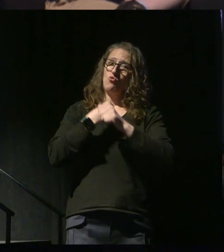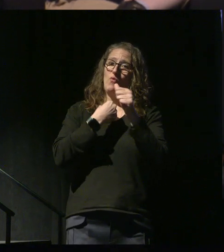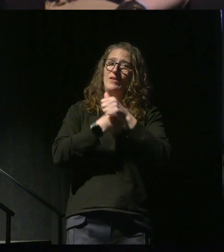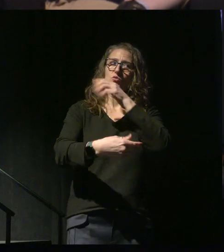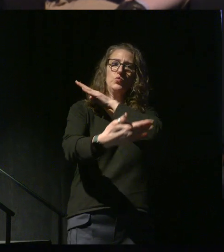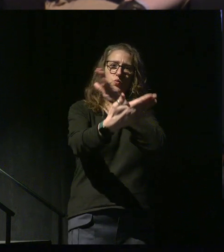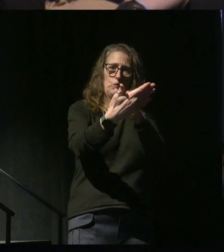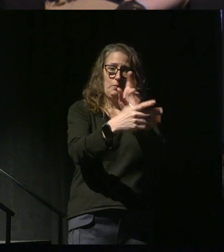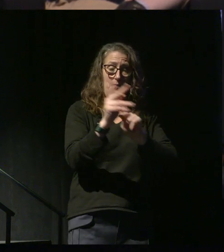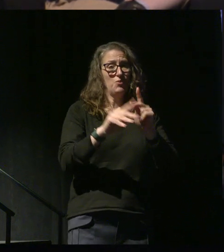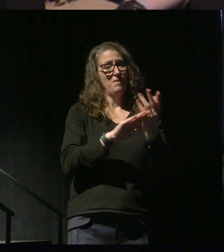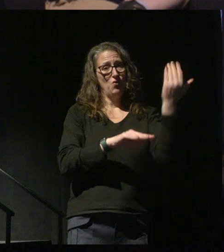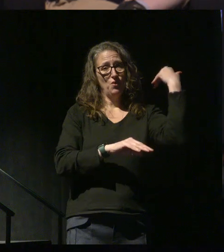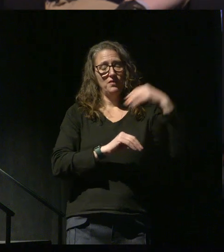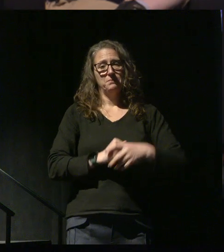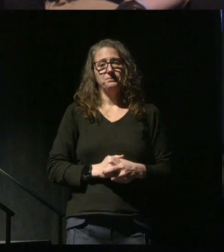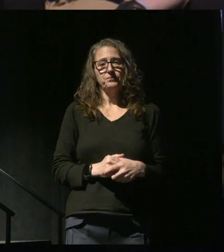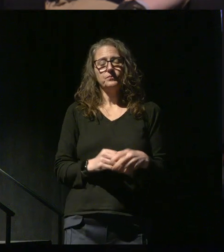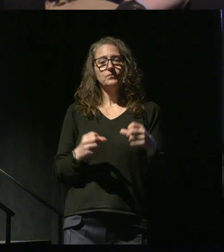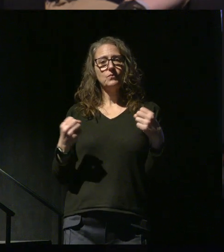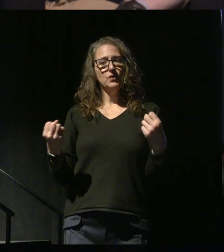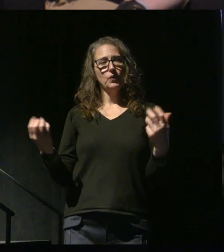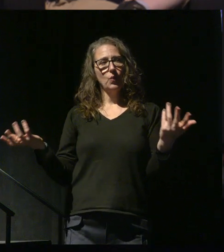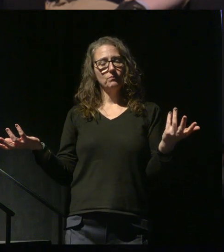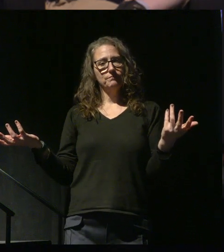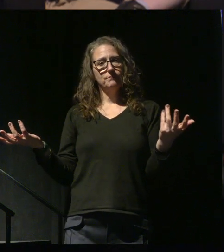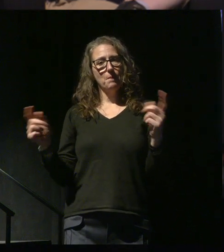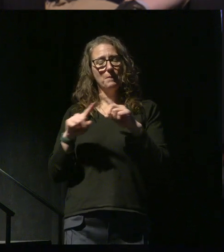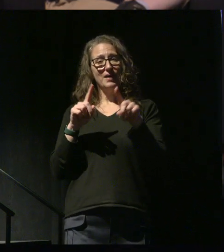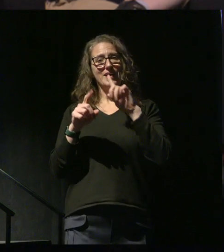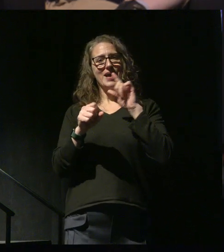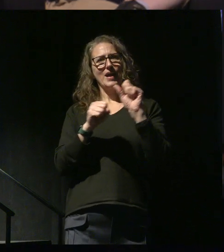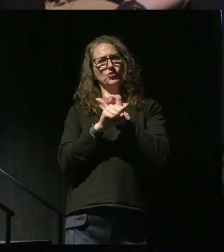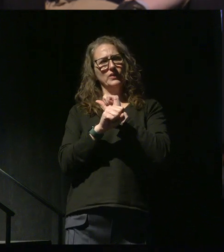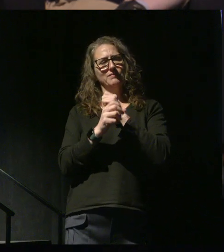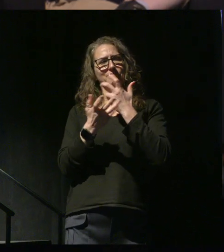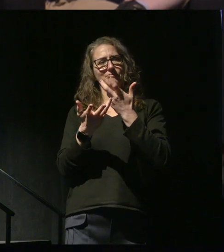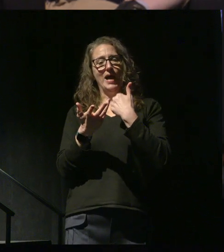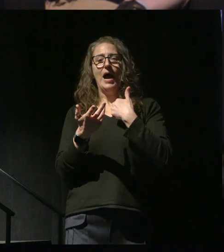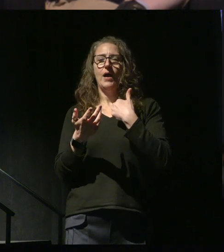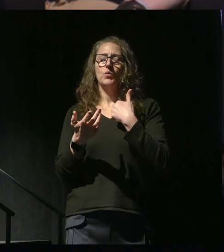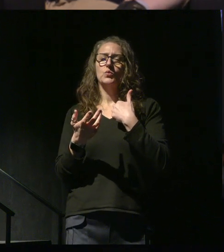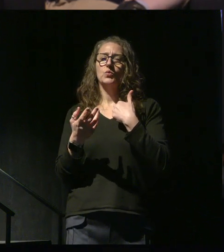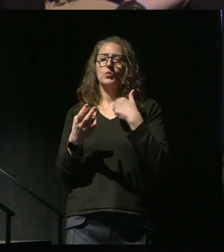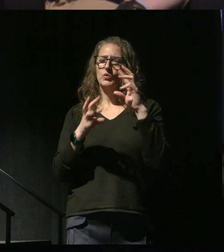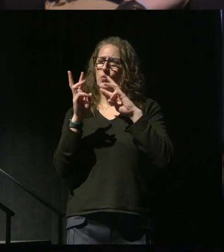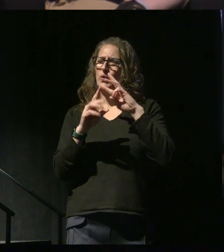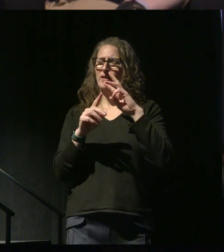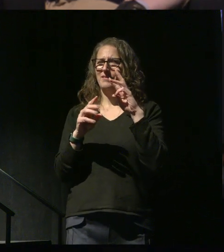Yes. So, but actually I was worried, but I didn't hear anything from legal